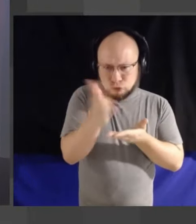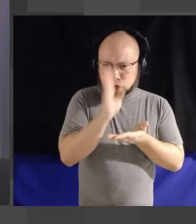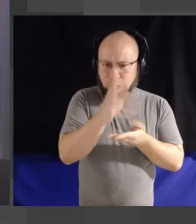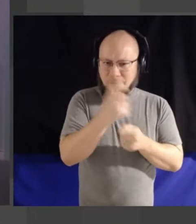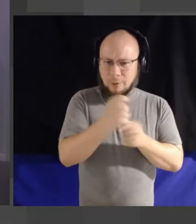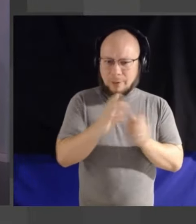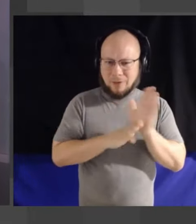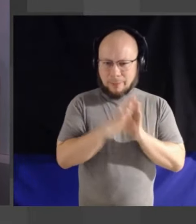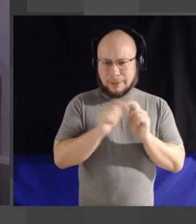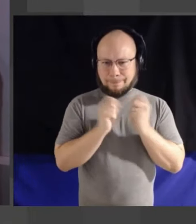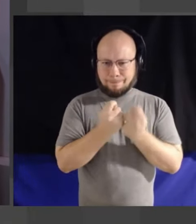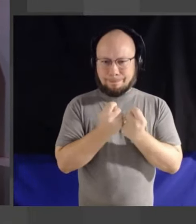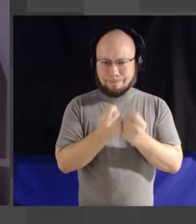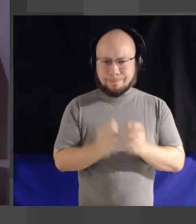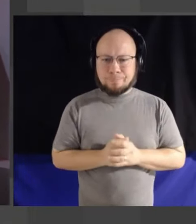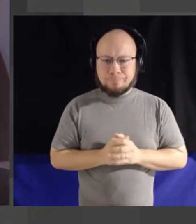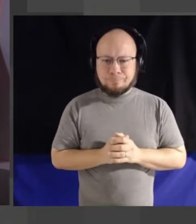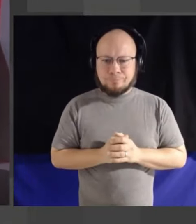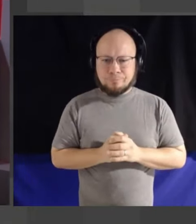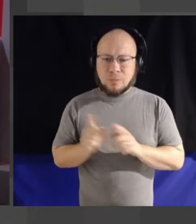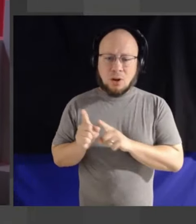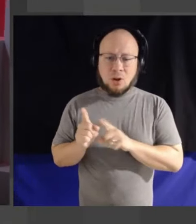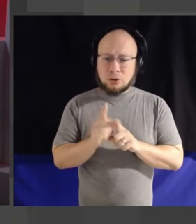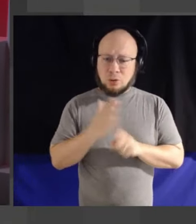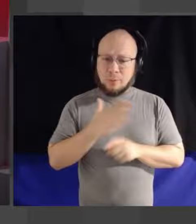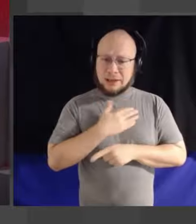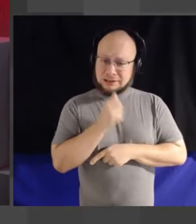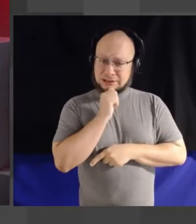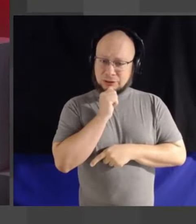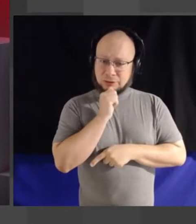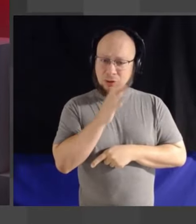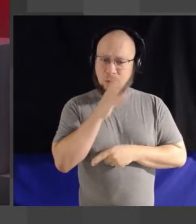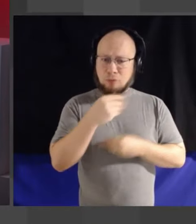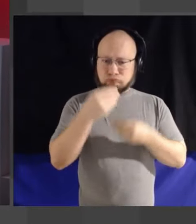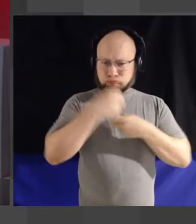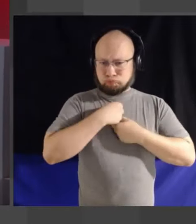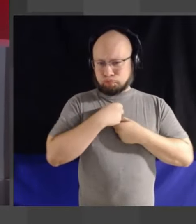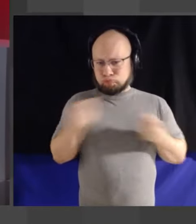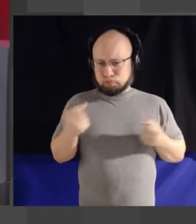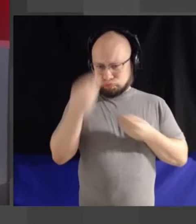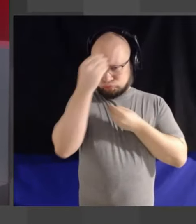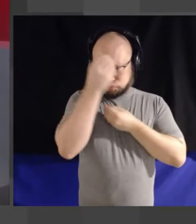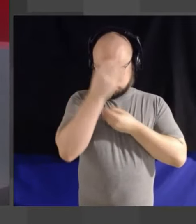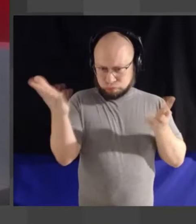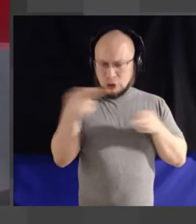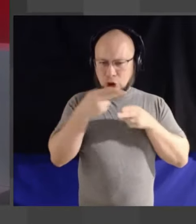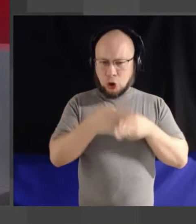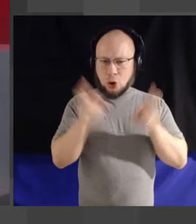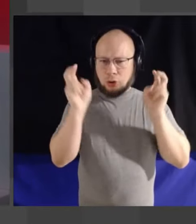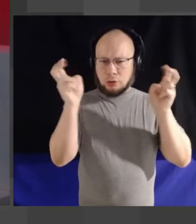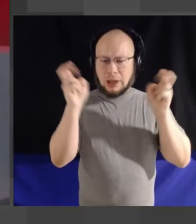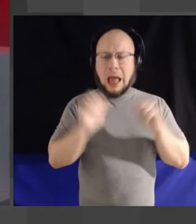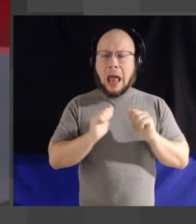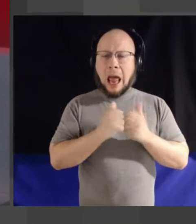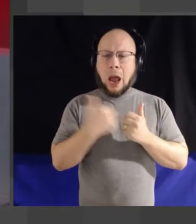GIVE YOU INSIDE KNOWLEDGE DIRECTLY FROM OUR TEAM. WE'RE EVEN GIVING AWAY ALL OUR SECRETS IN A NEW SERIES CALLED,